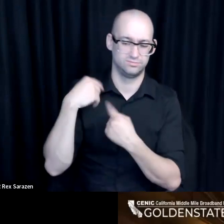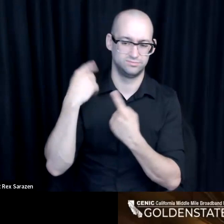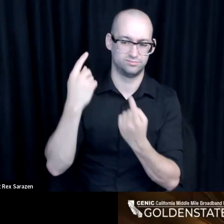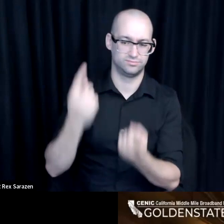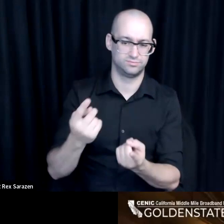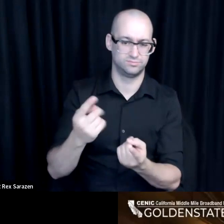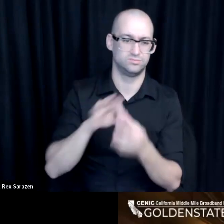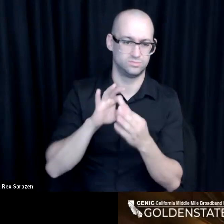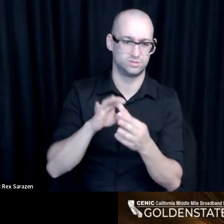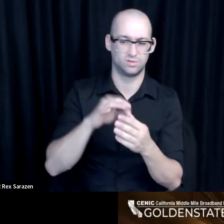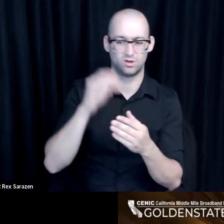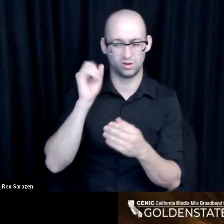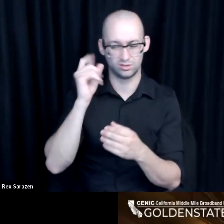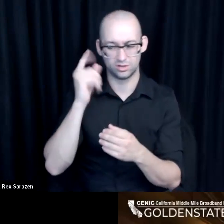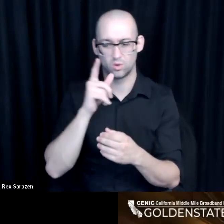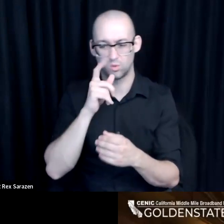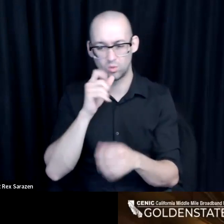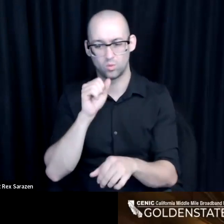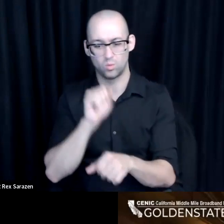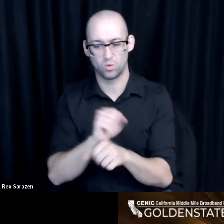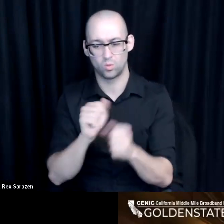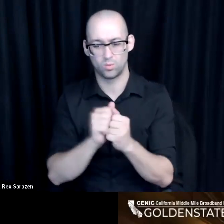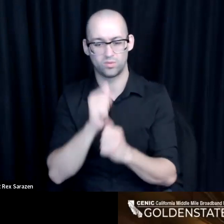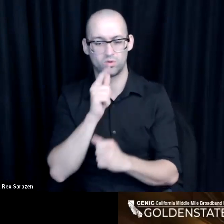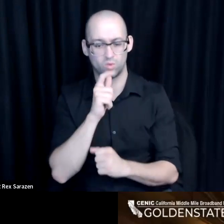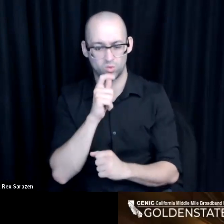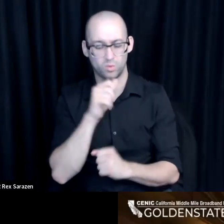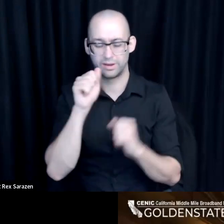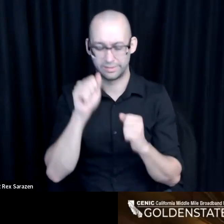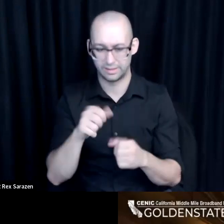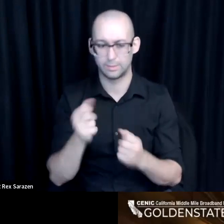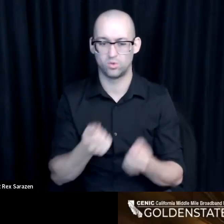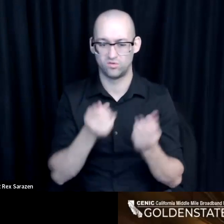who is working with who and can probably provide some information of who's working